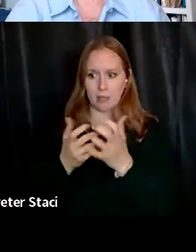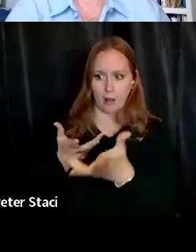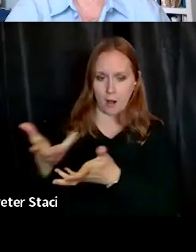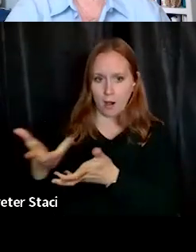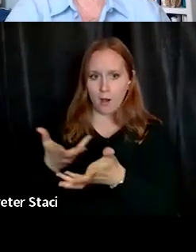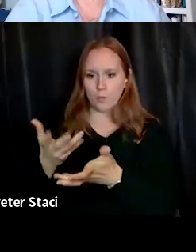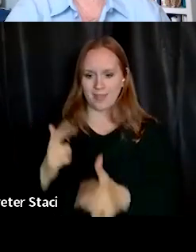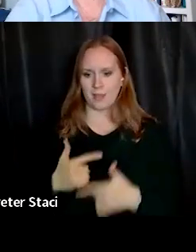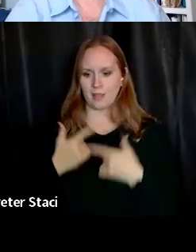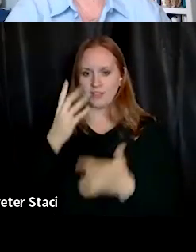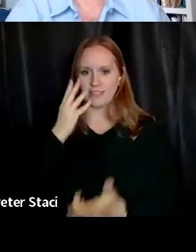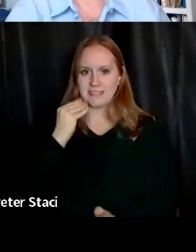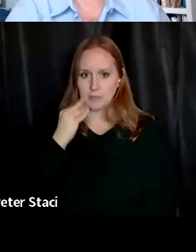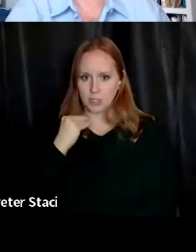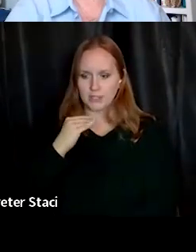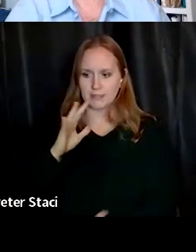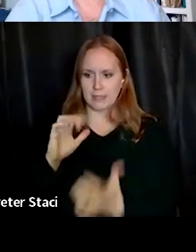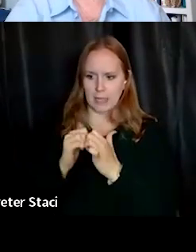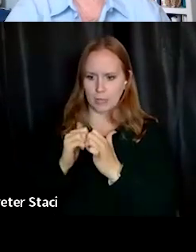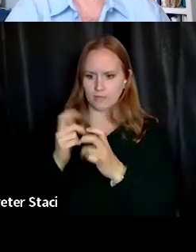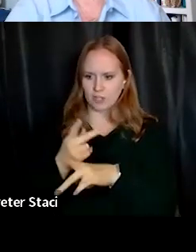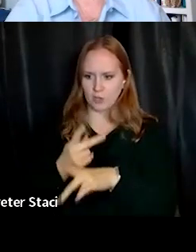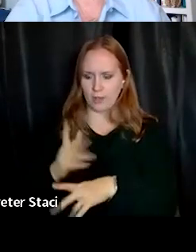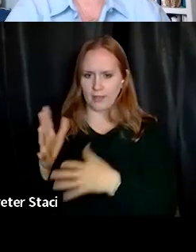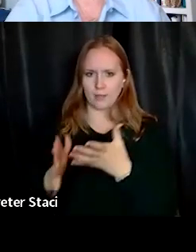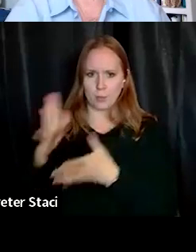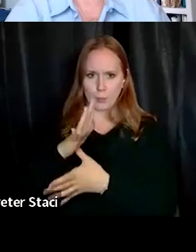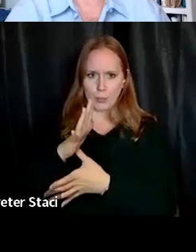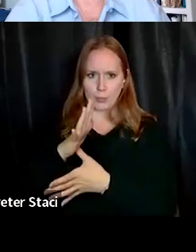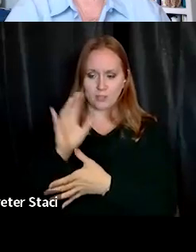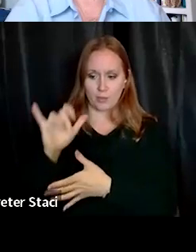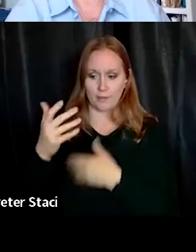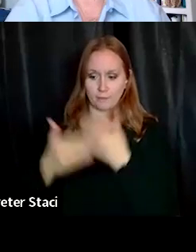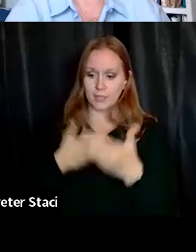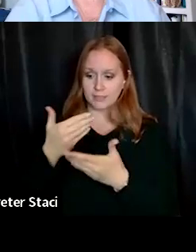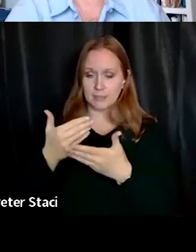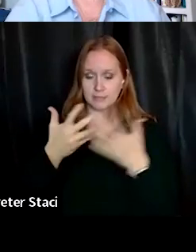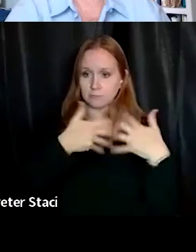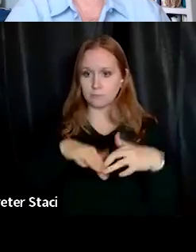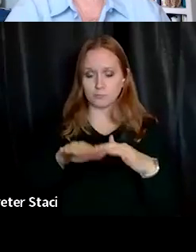to shape what their priorities are. 'Cause that process has worked well for us as a CoC.